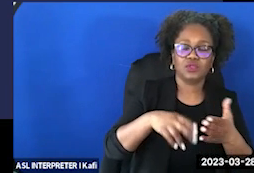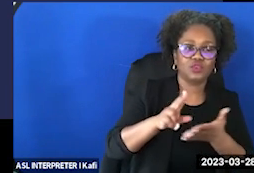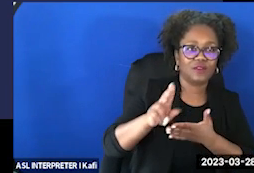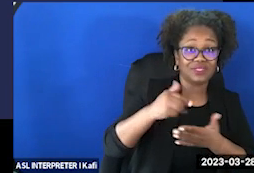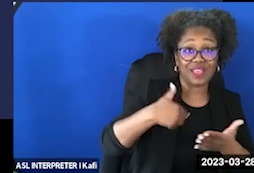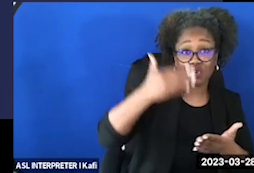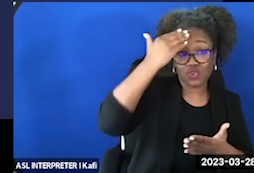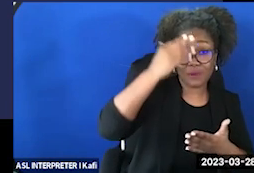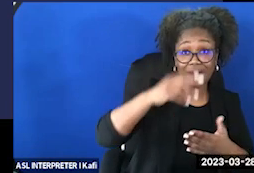Debbie Stine, Science & Technology Policy Academy: so